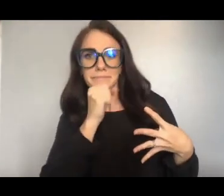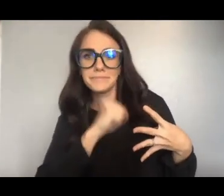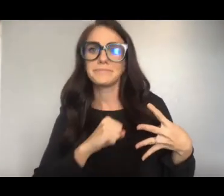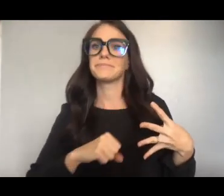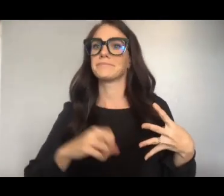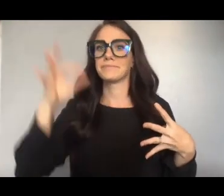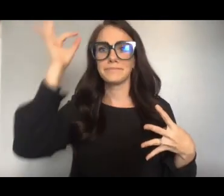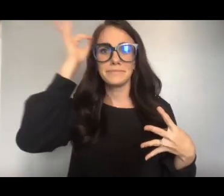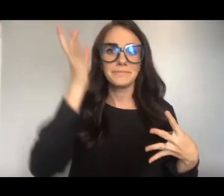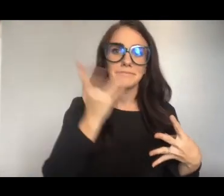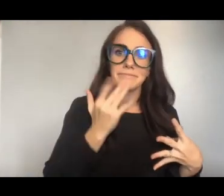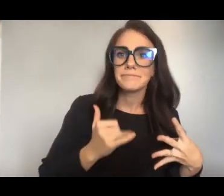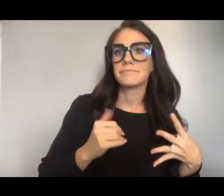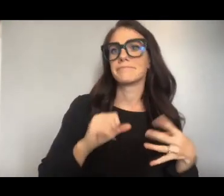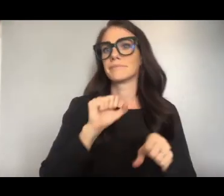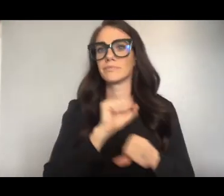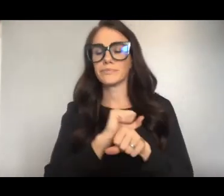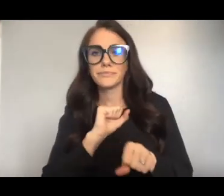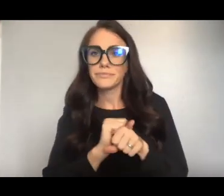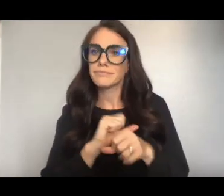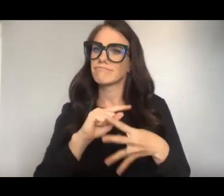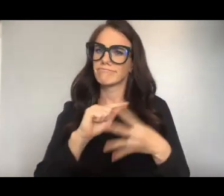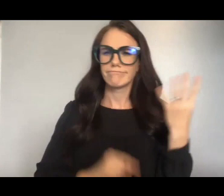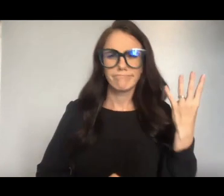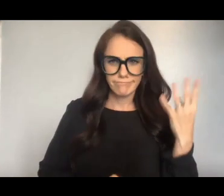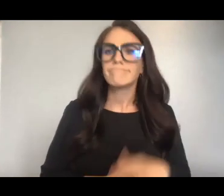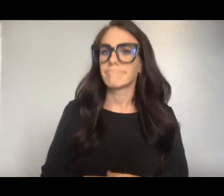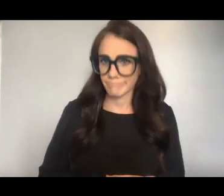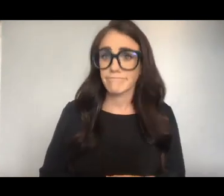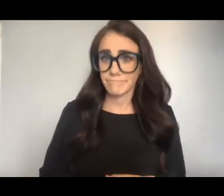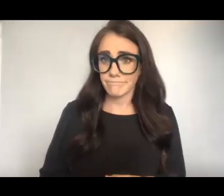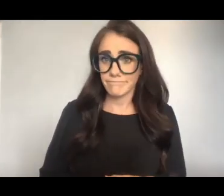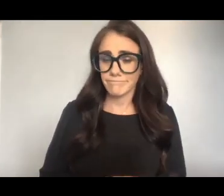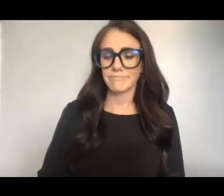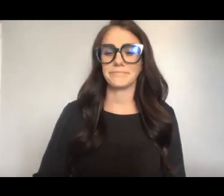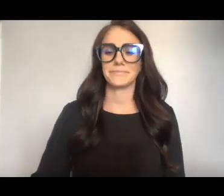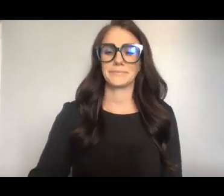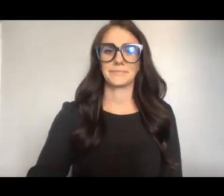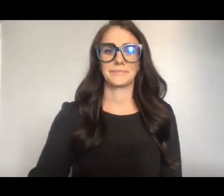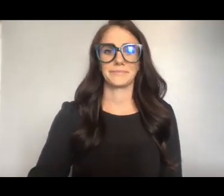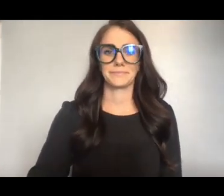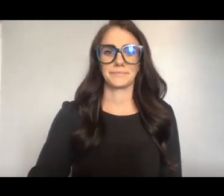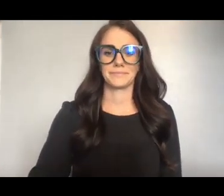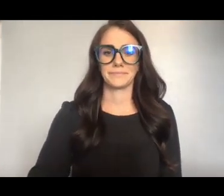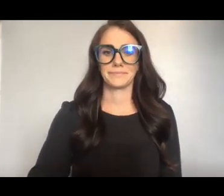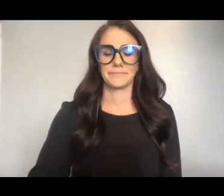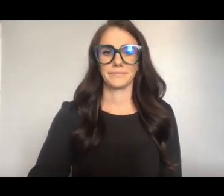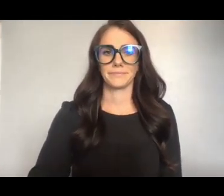Katie and tell you the age hair color where that person works.